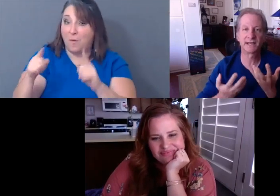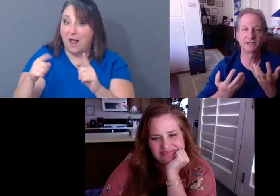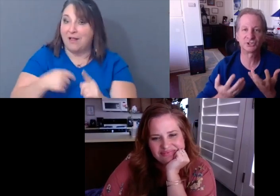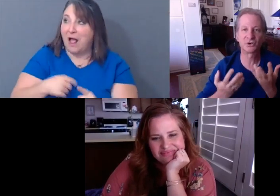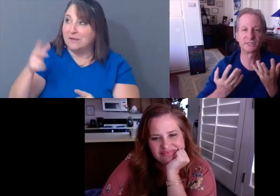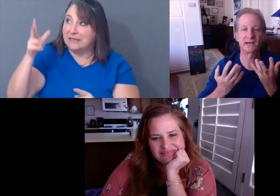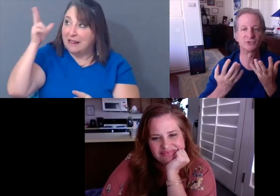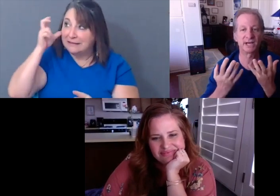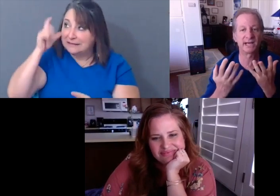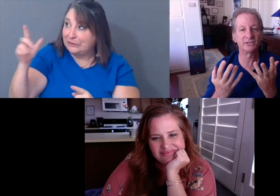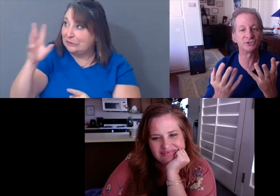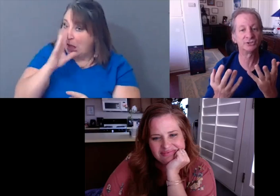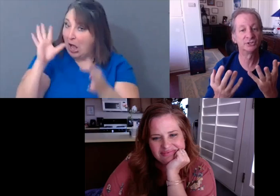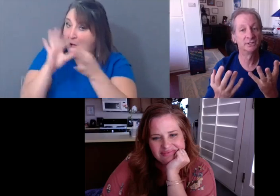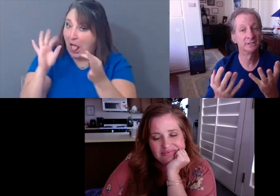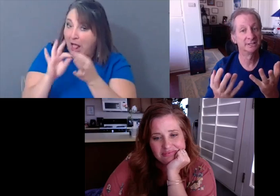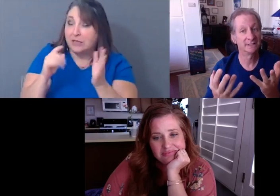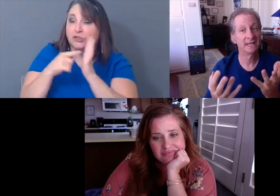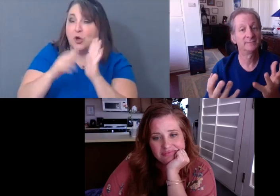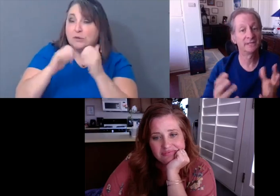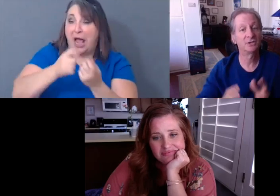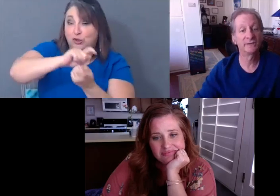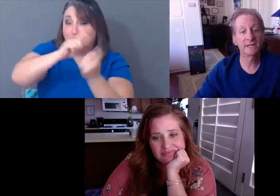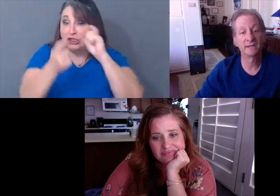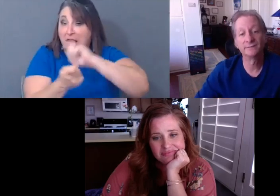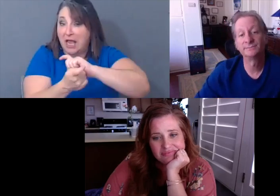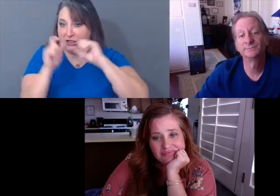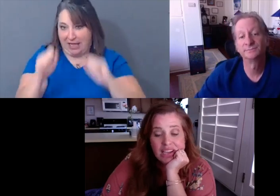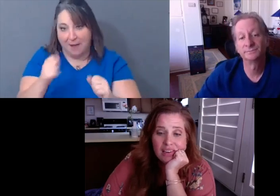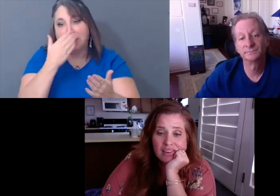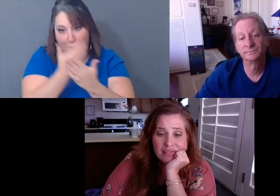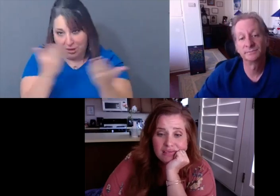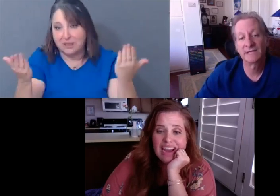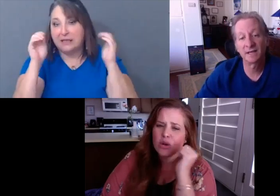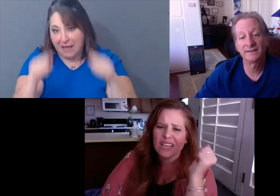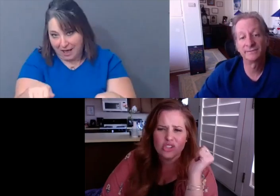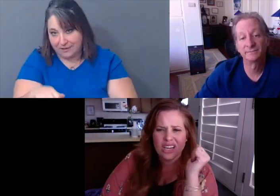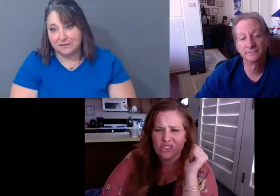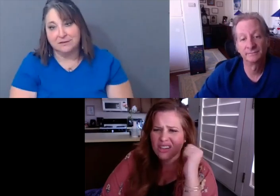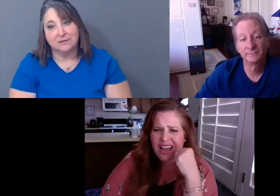and it shows how change can be a good thing. Yeah, I don't like change.